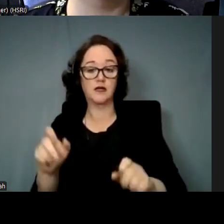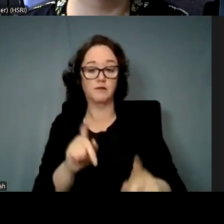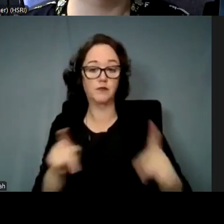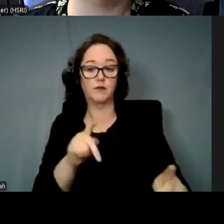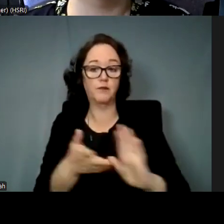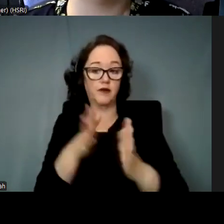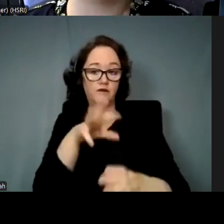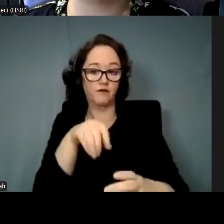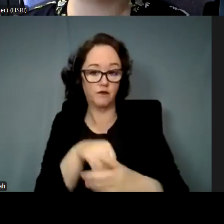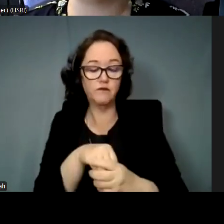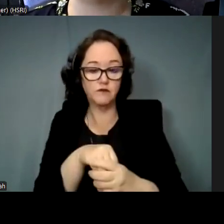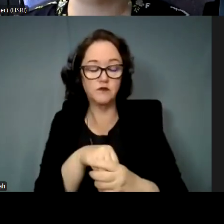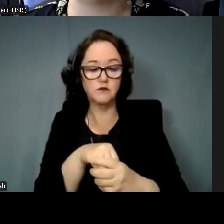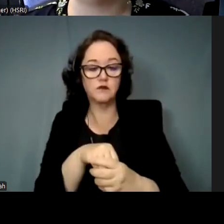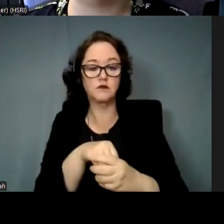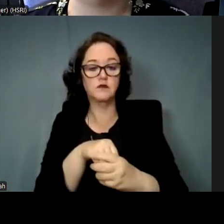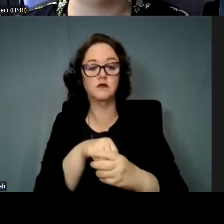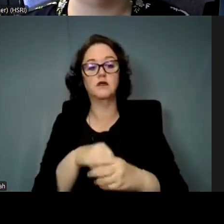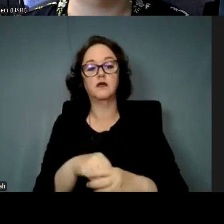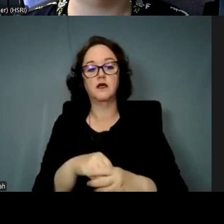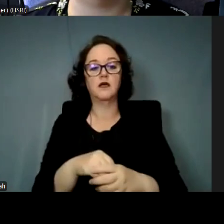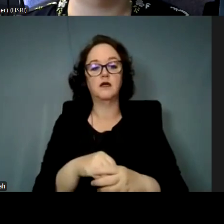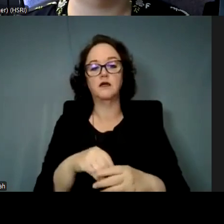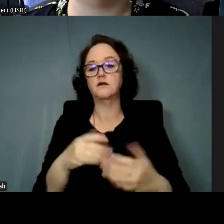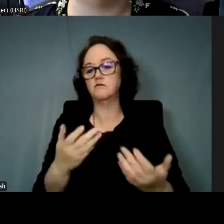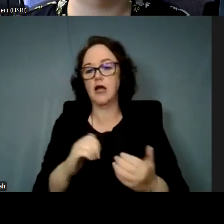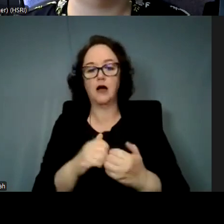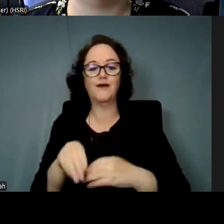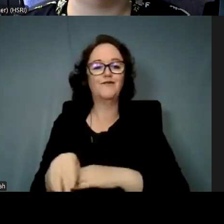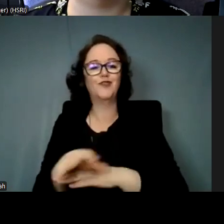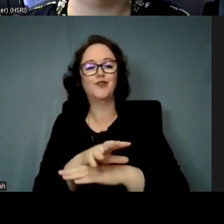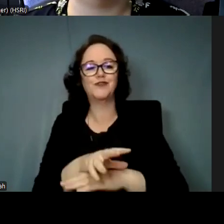service system design. So, what might people do before and